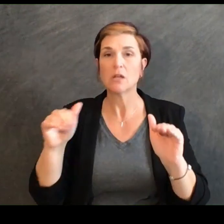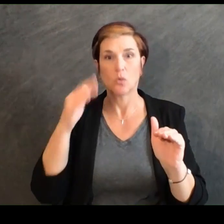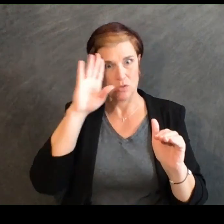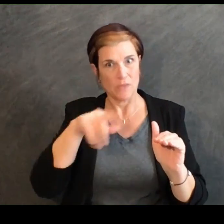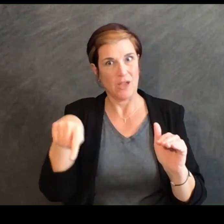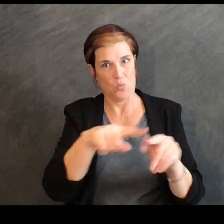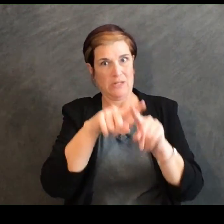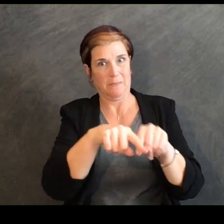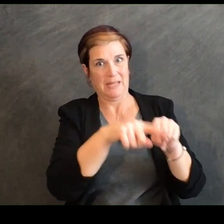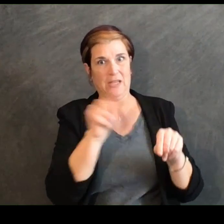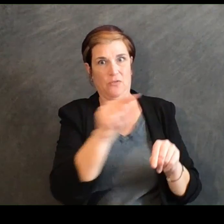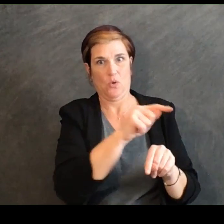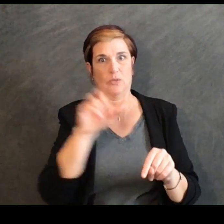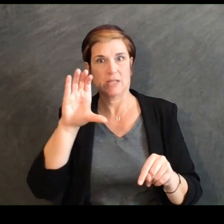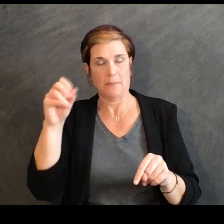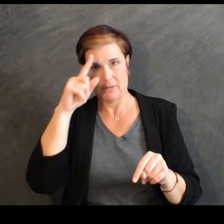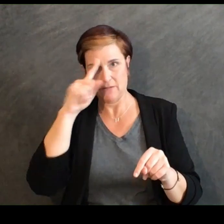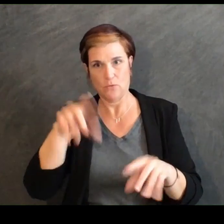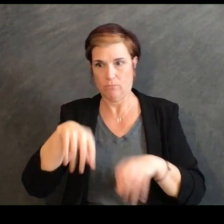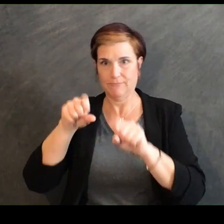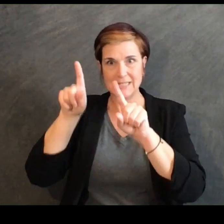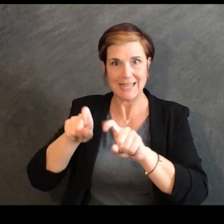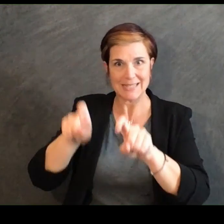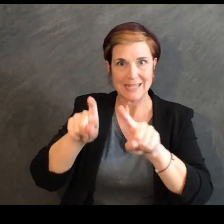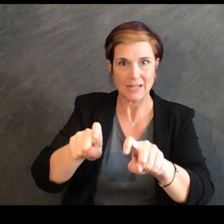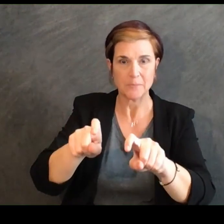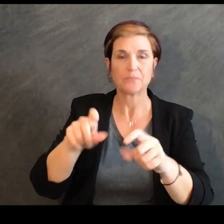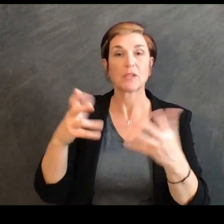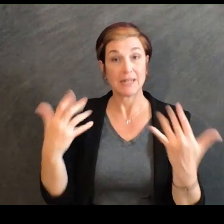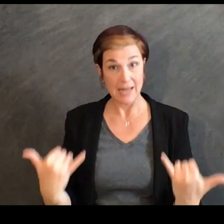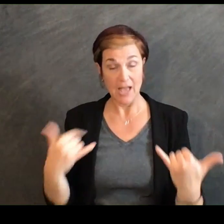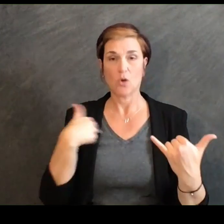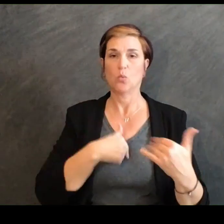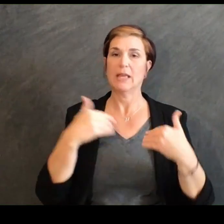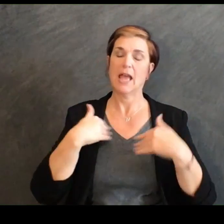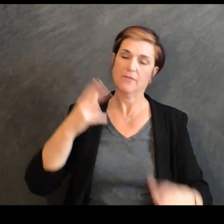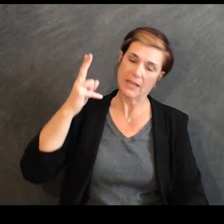today with this historic public-private partnership we have laid the foundation